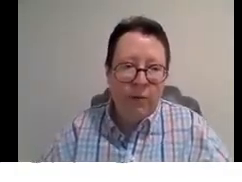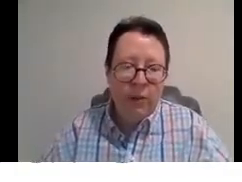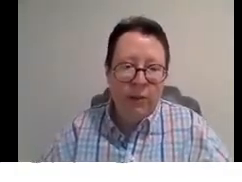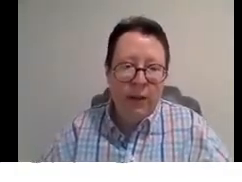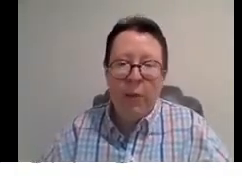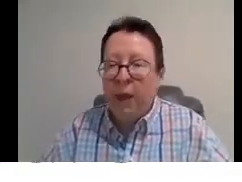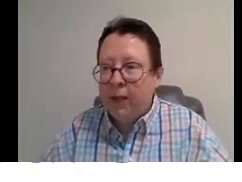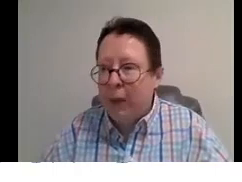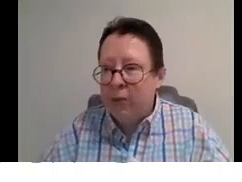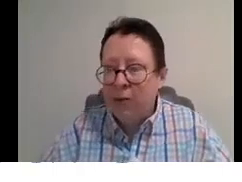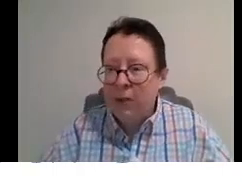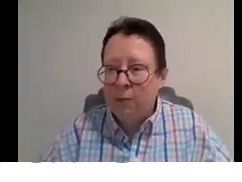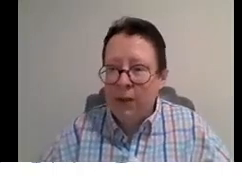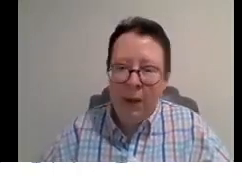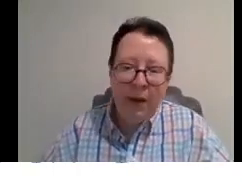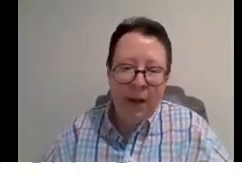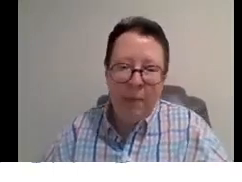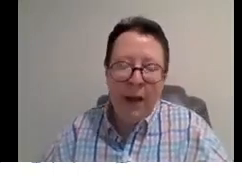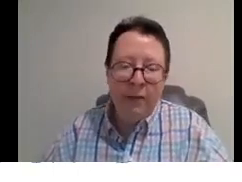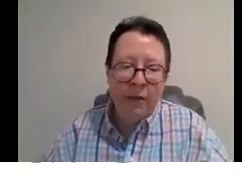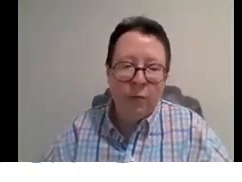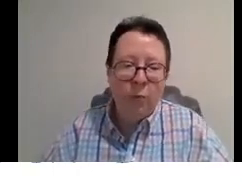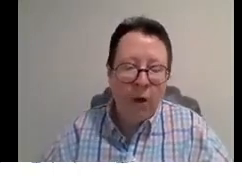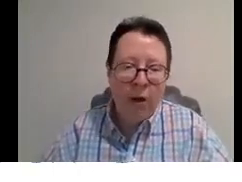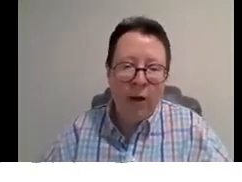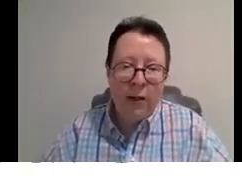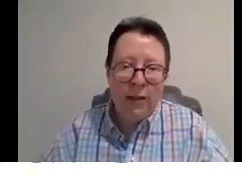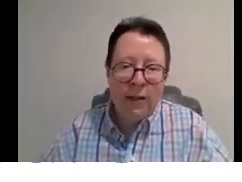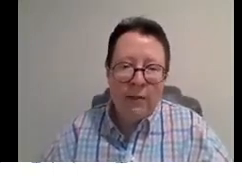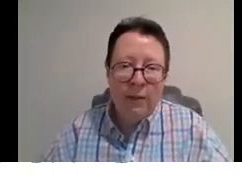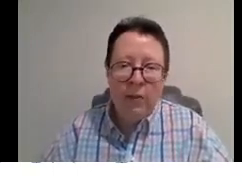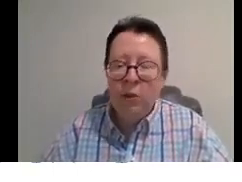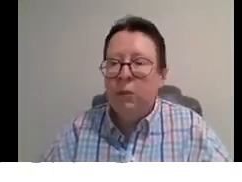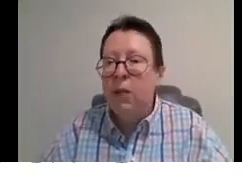just to help paint the picture a little bit about how bad things were um the issue was